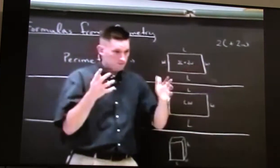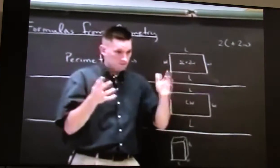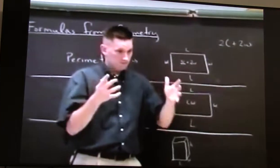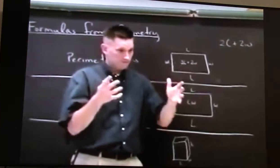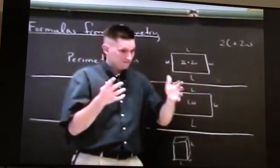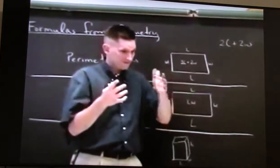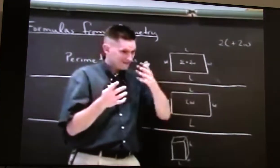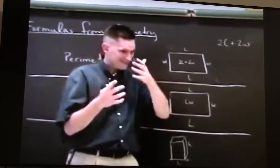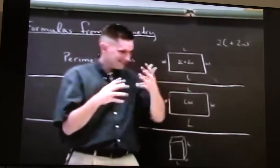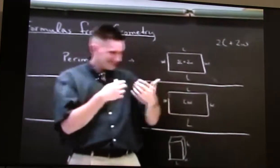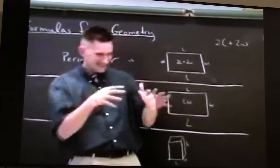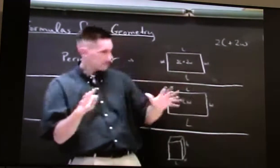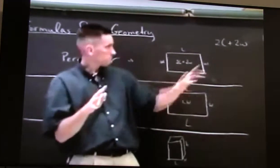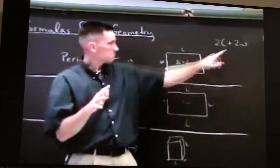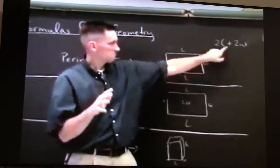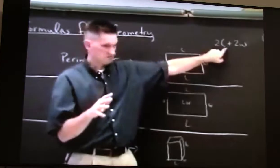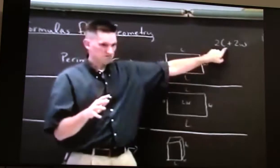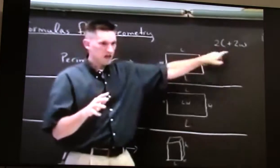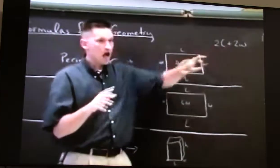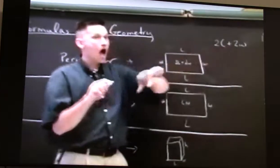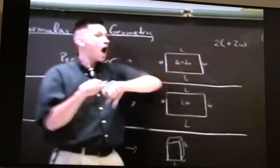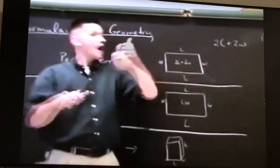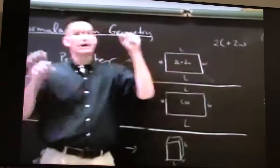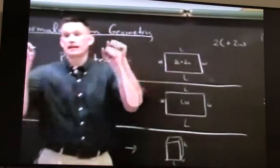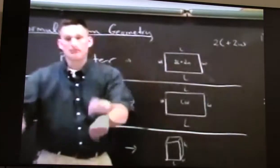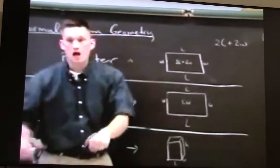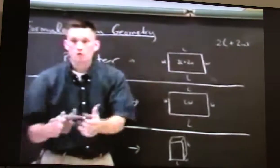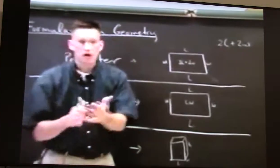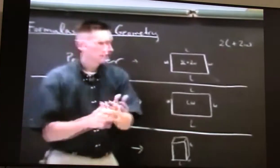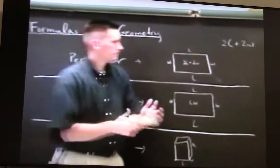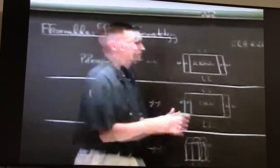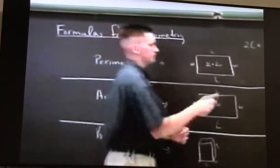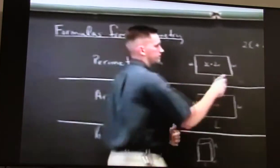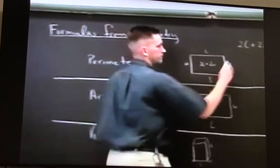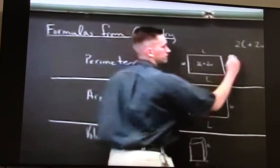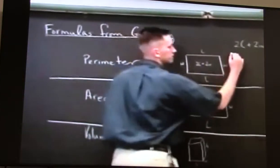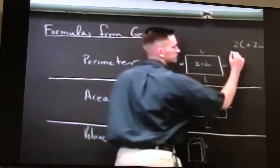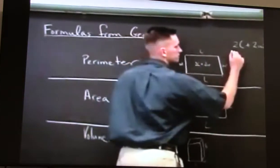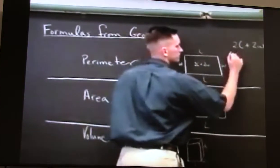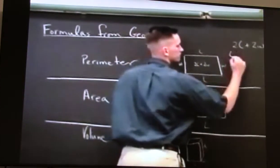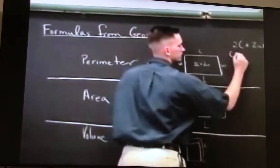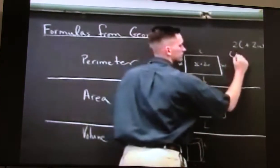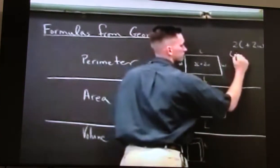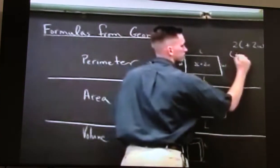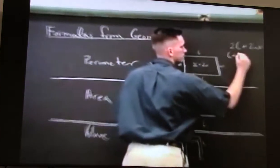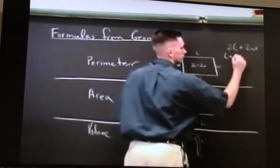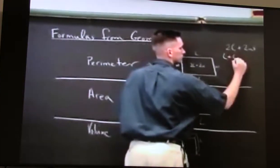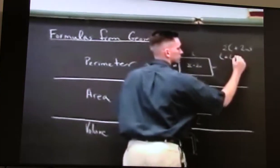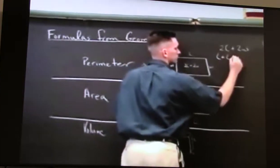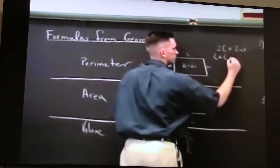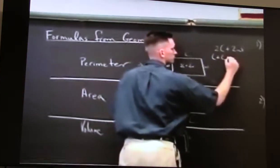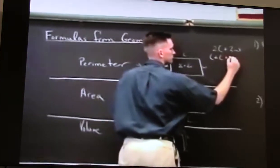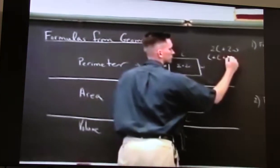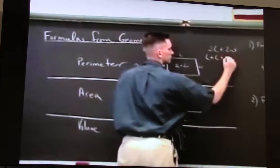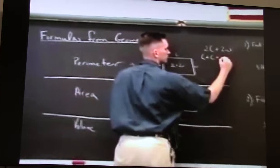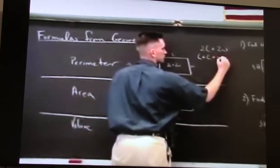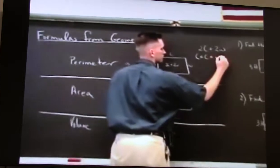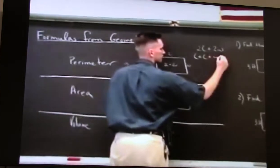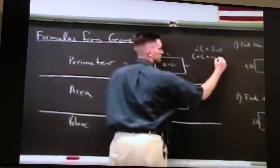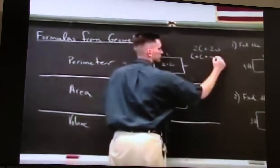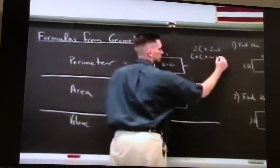Whats another one?